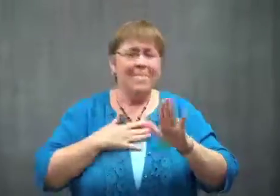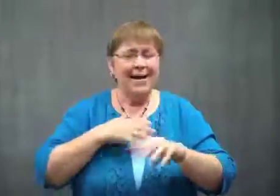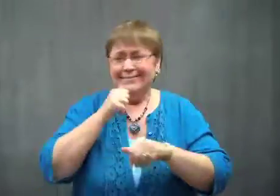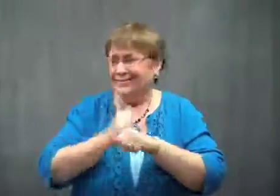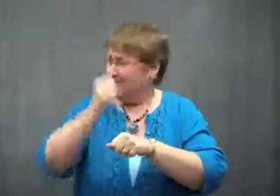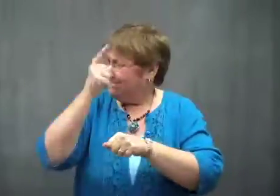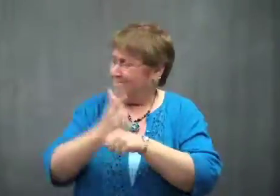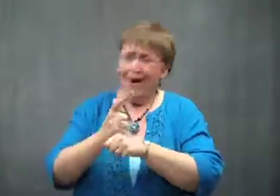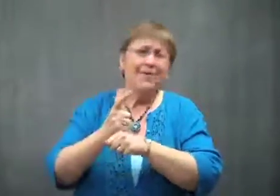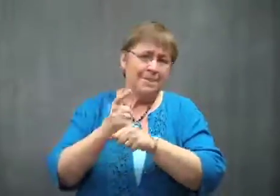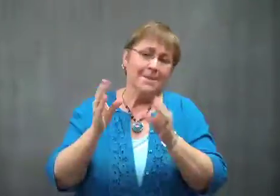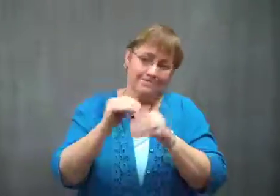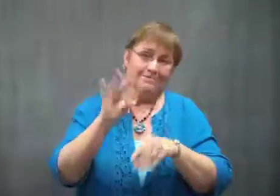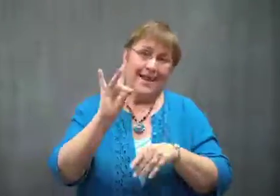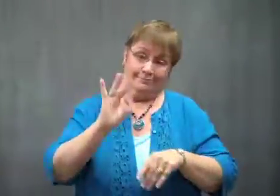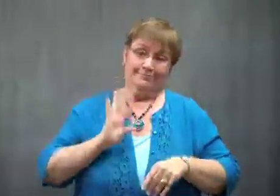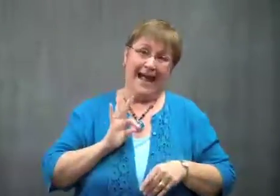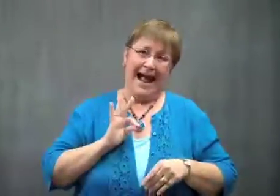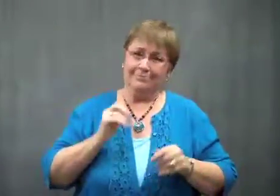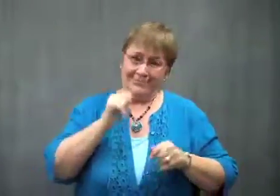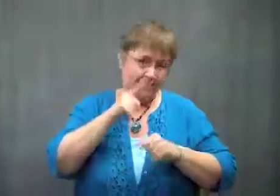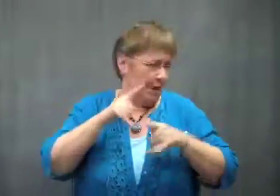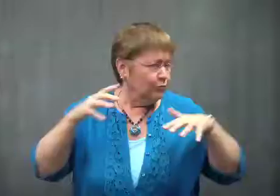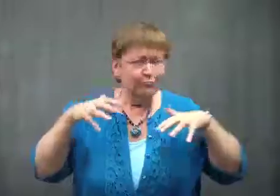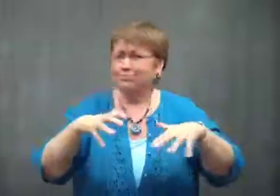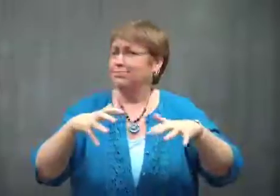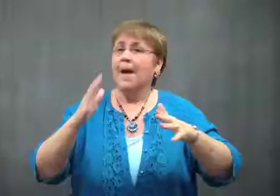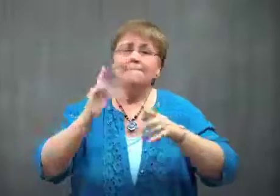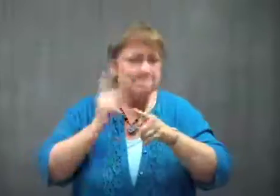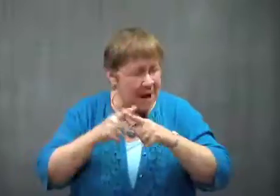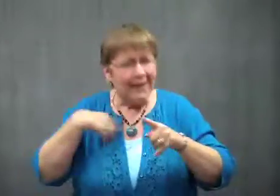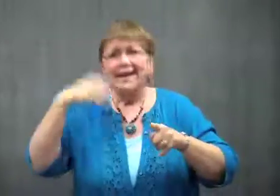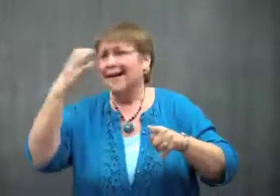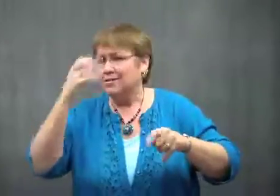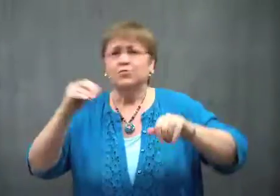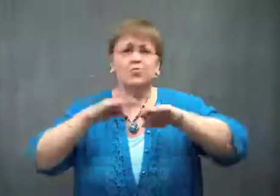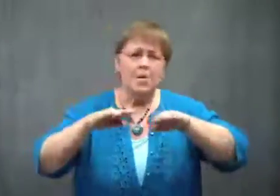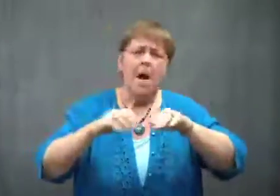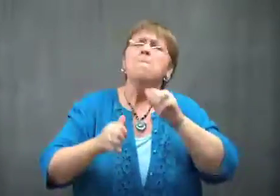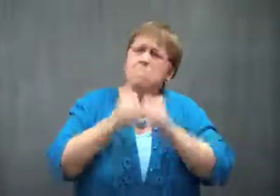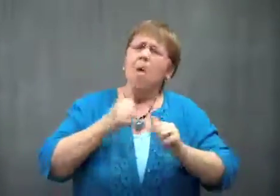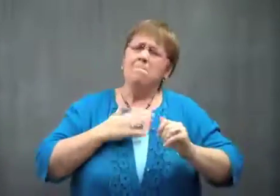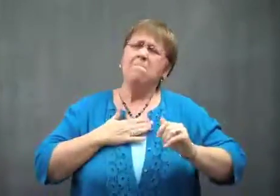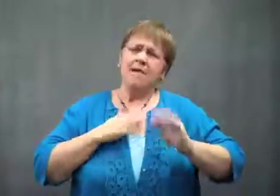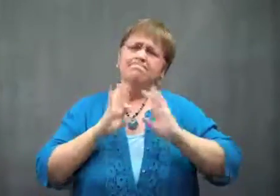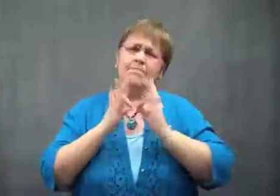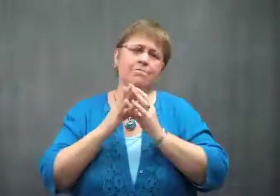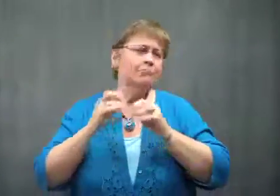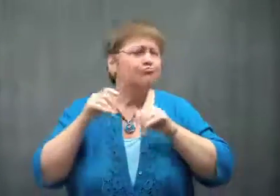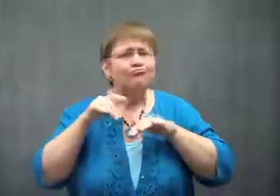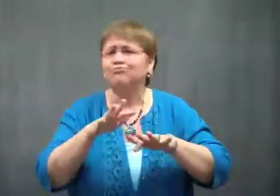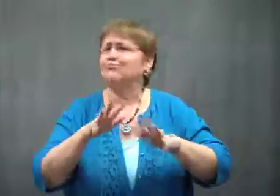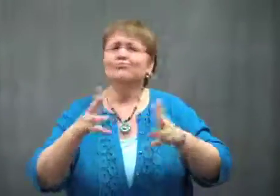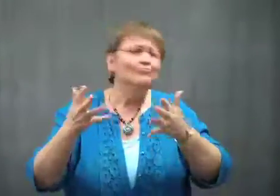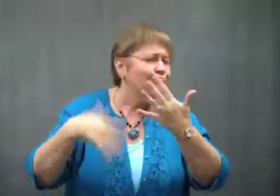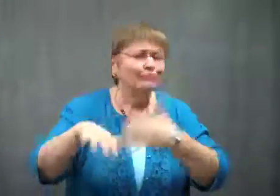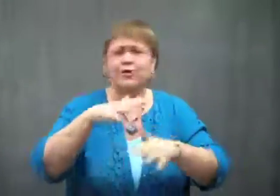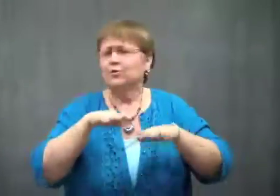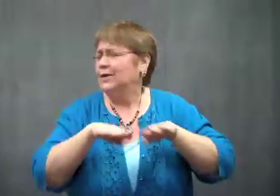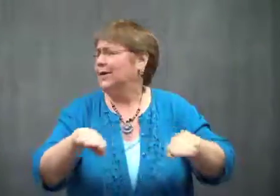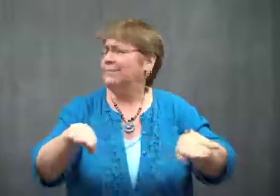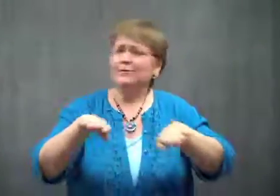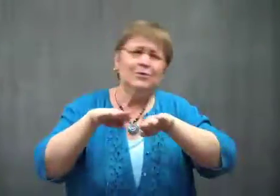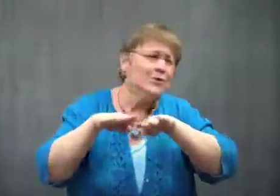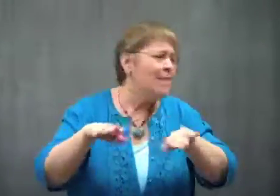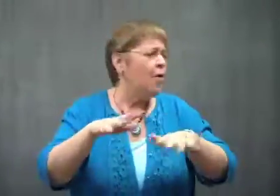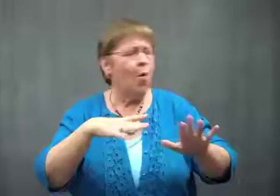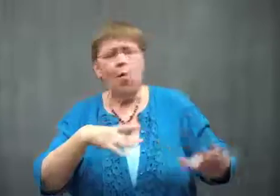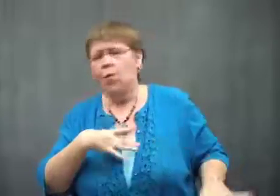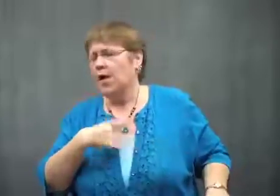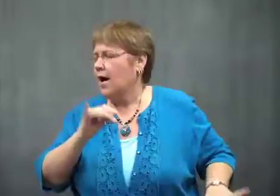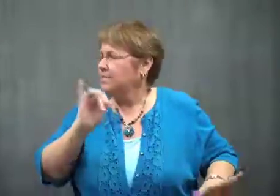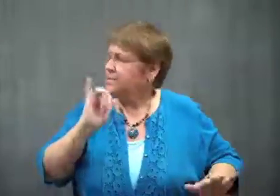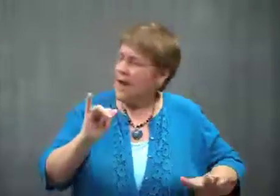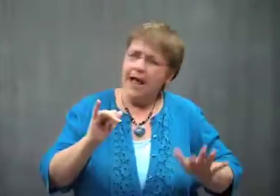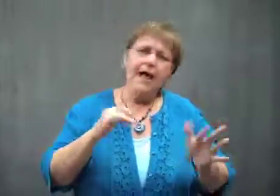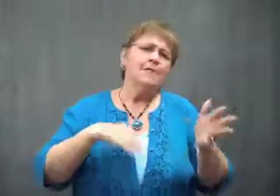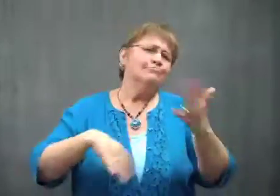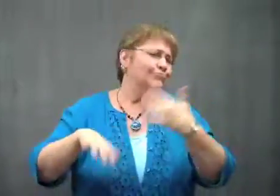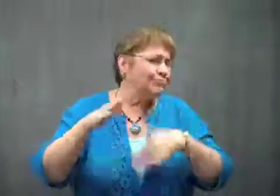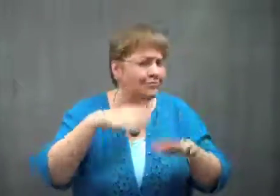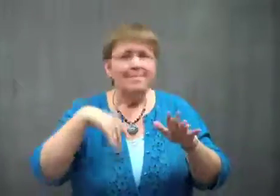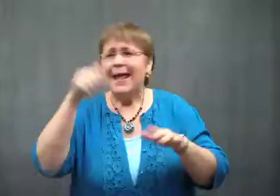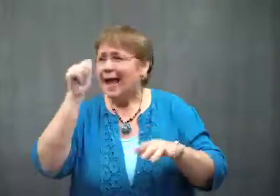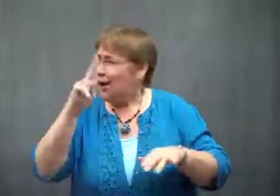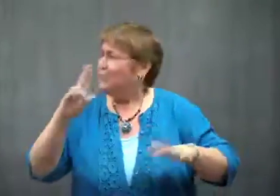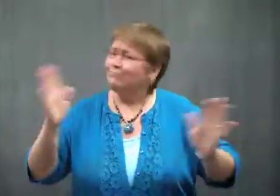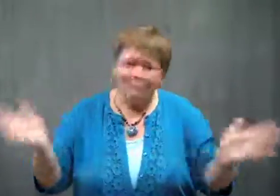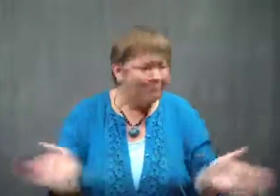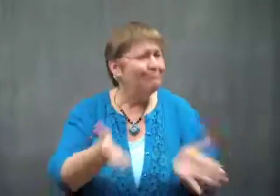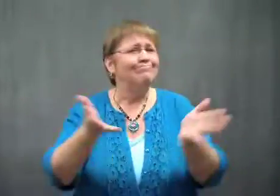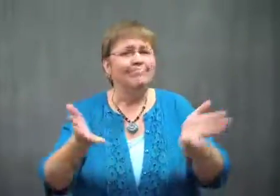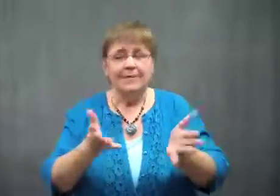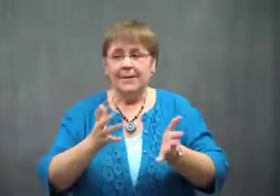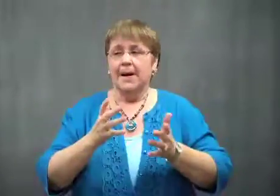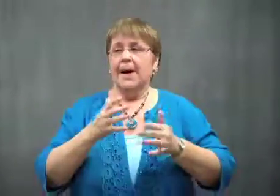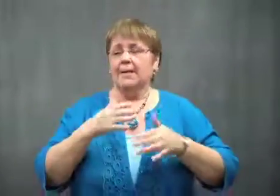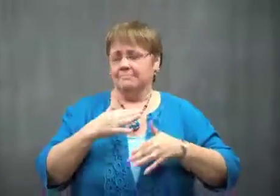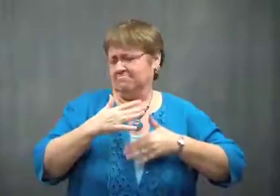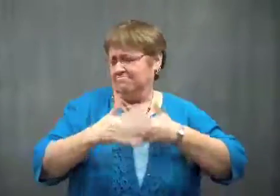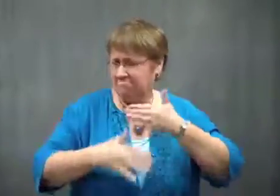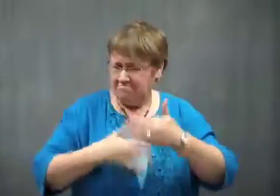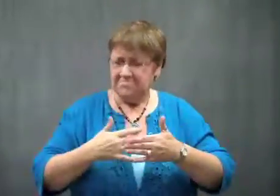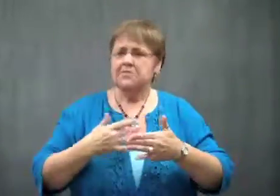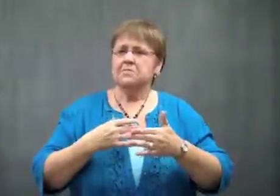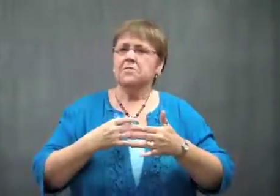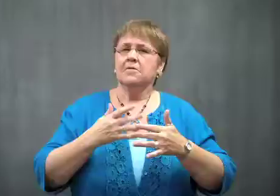I and my brothers and sisters, all 9 of us, plus cousins and family would swim there all the time.